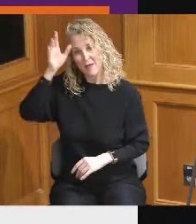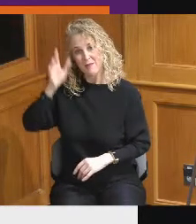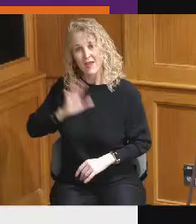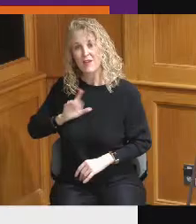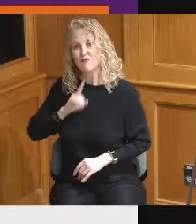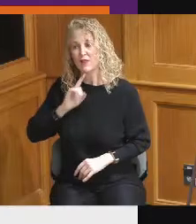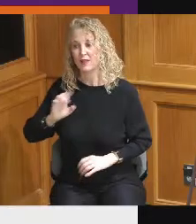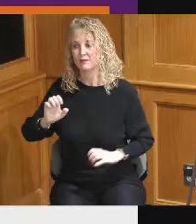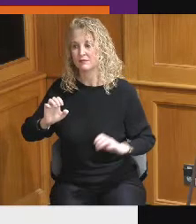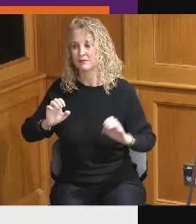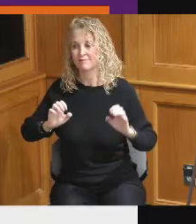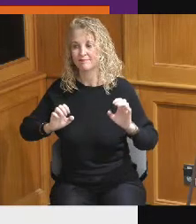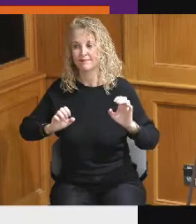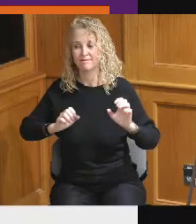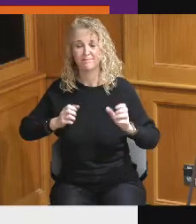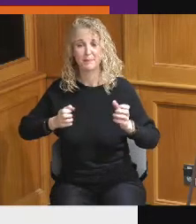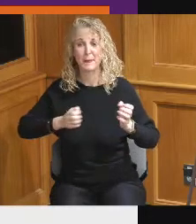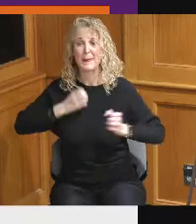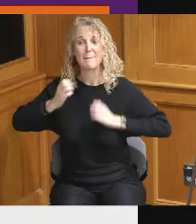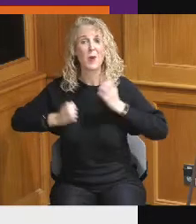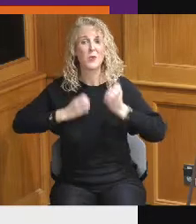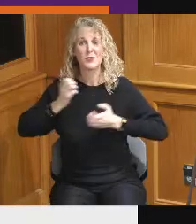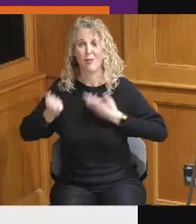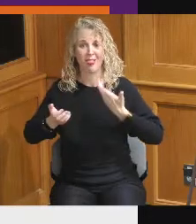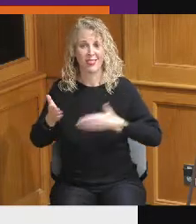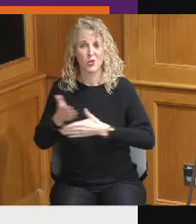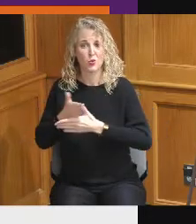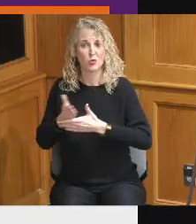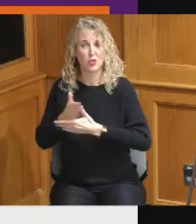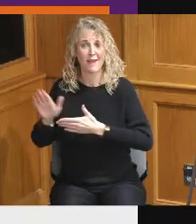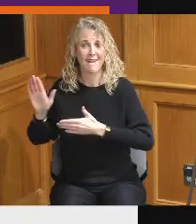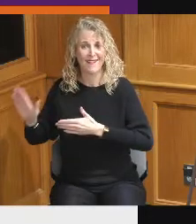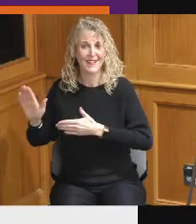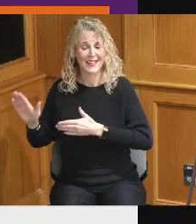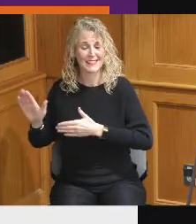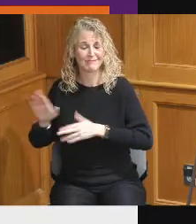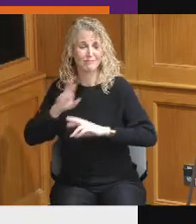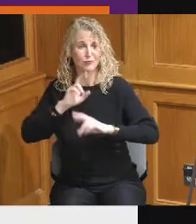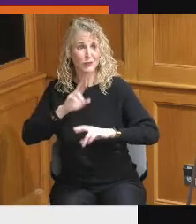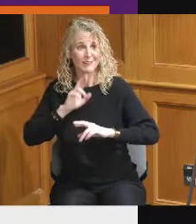how important this project was and and just and and I will tell you that the County's investment